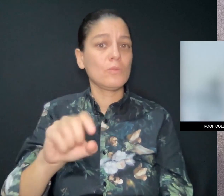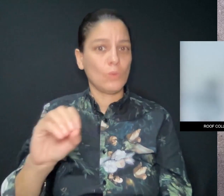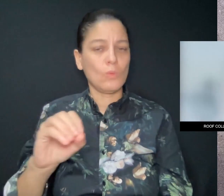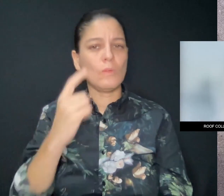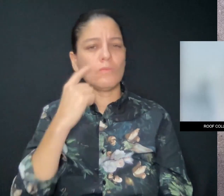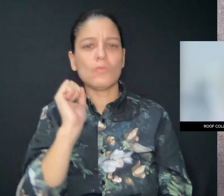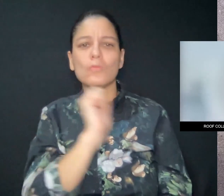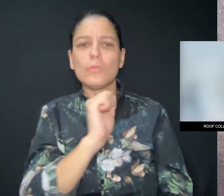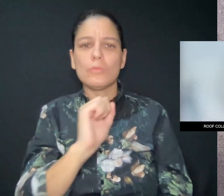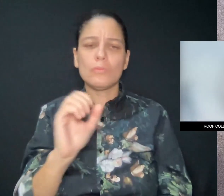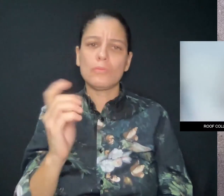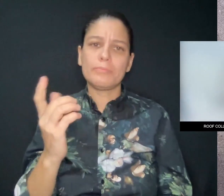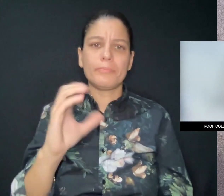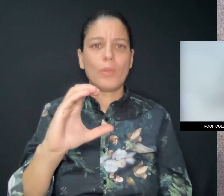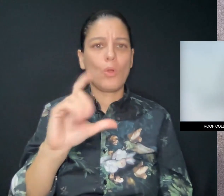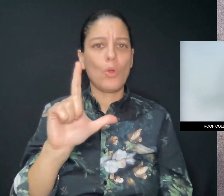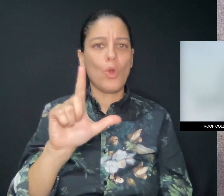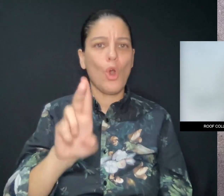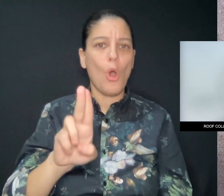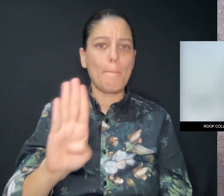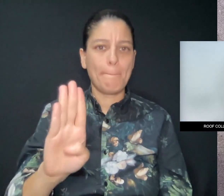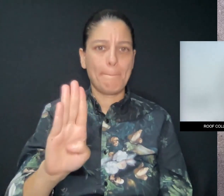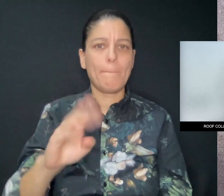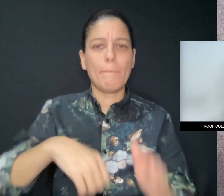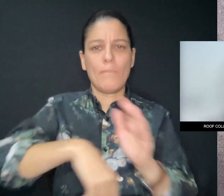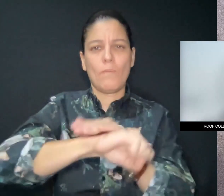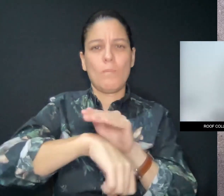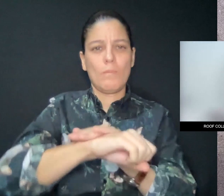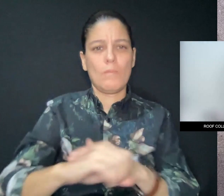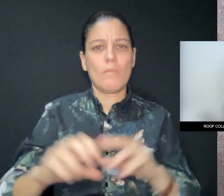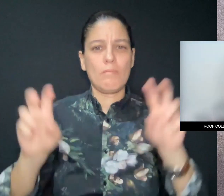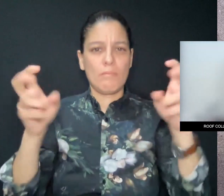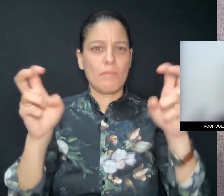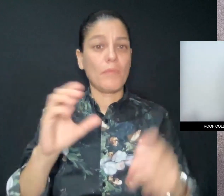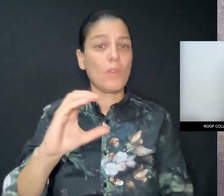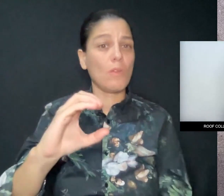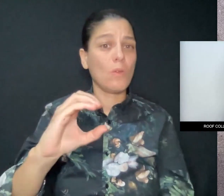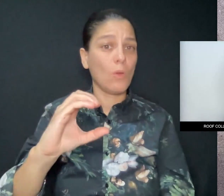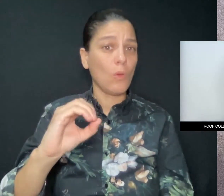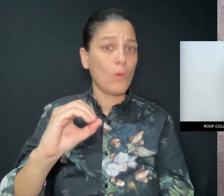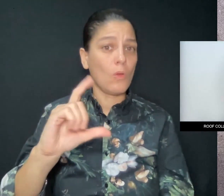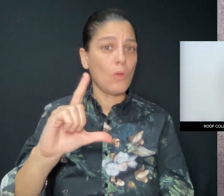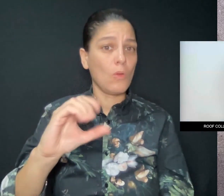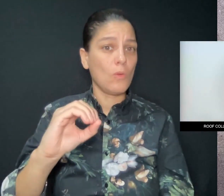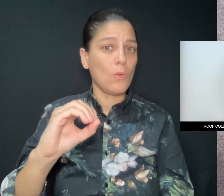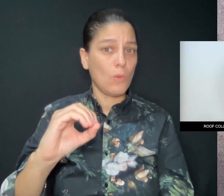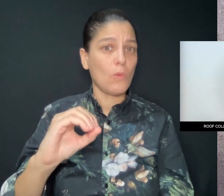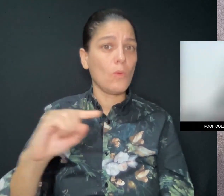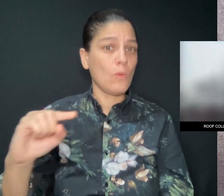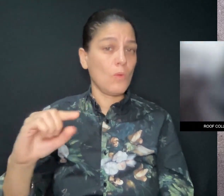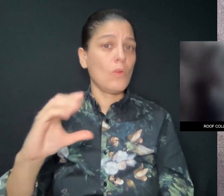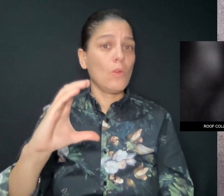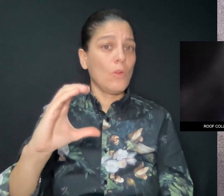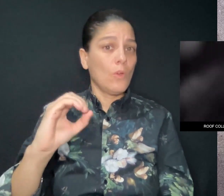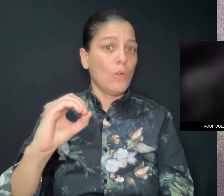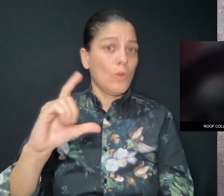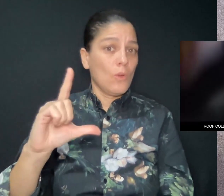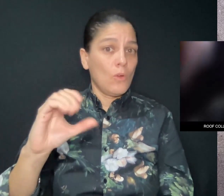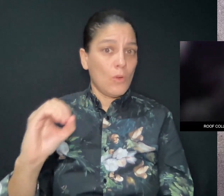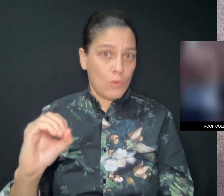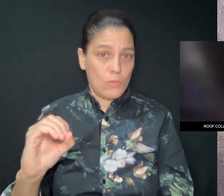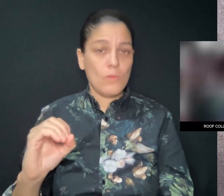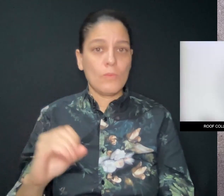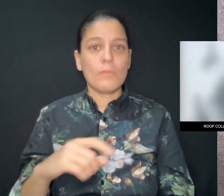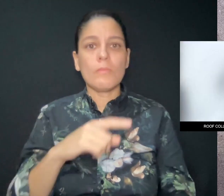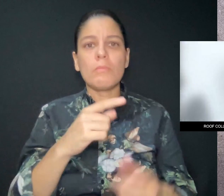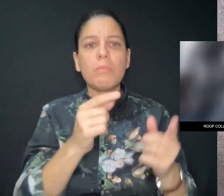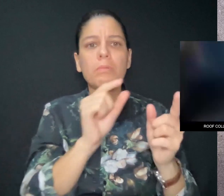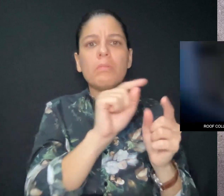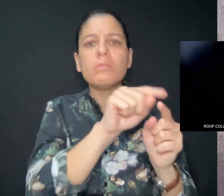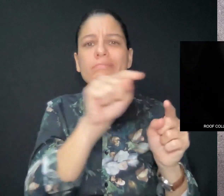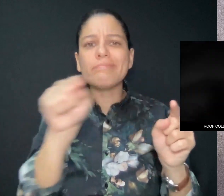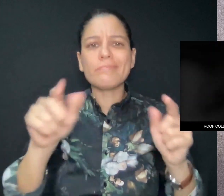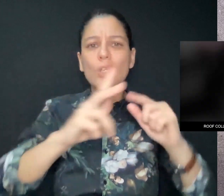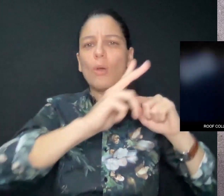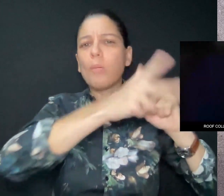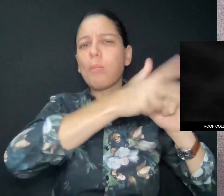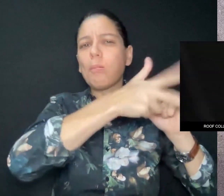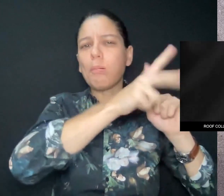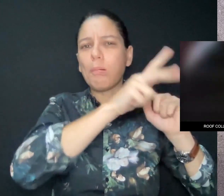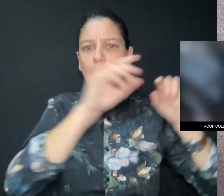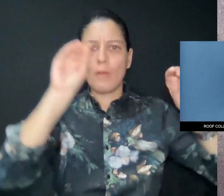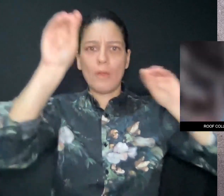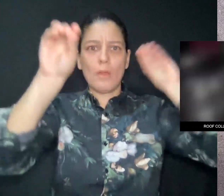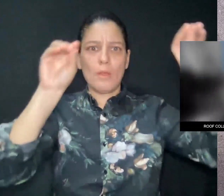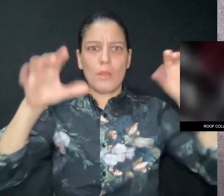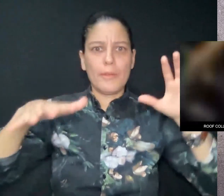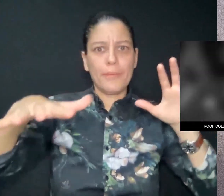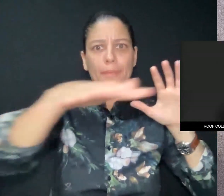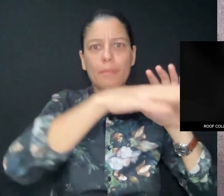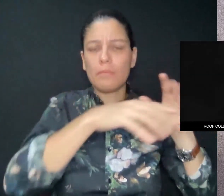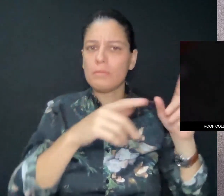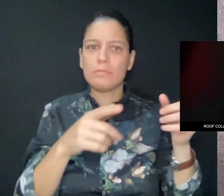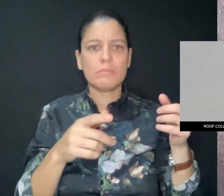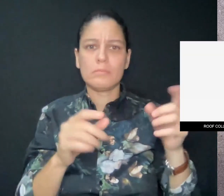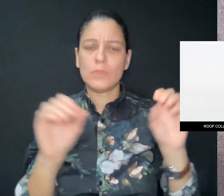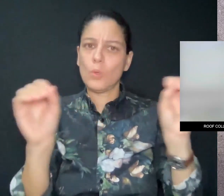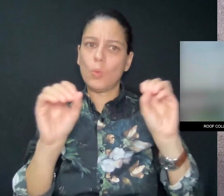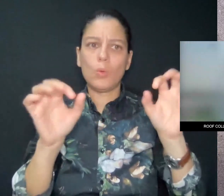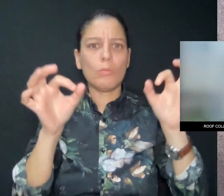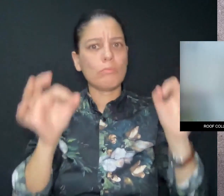for the soccer club Colo-Colo some of the fans climbed into unauthorized